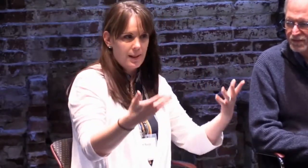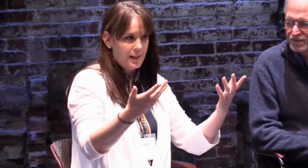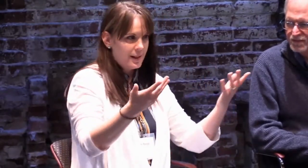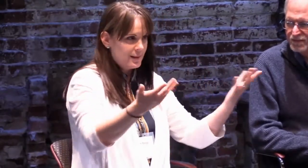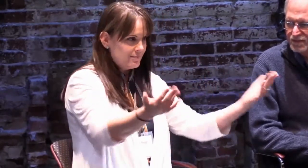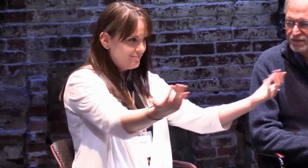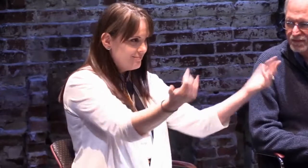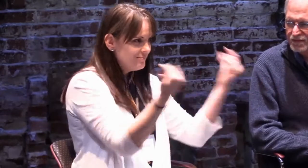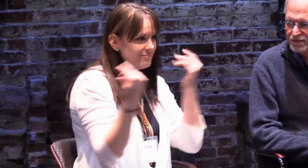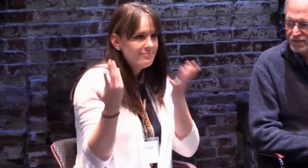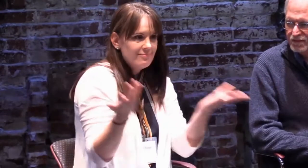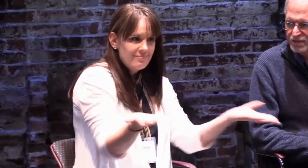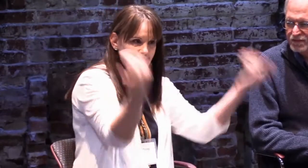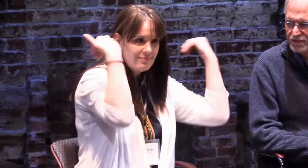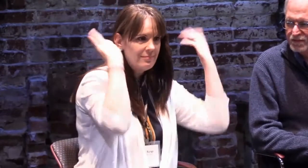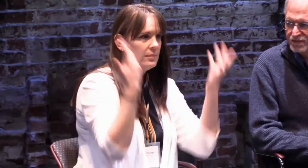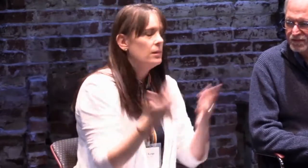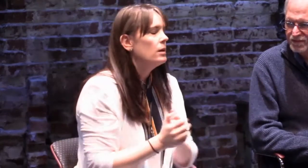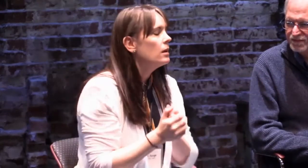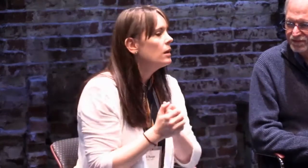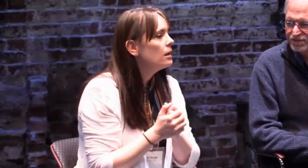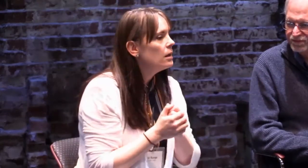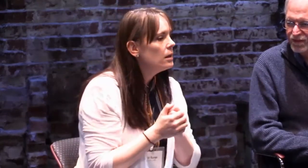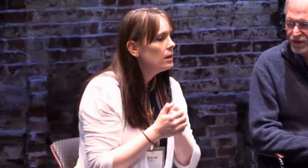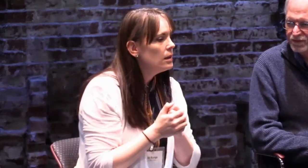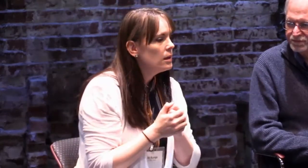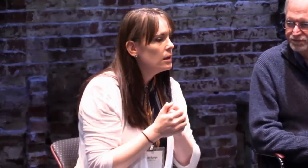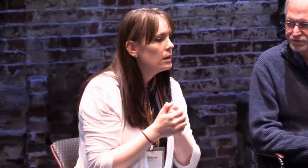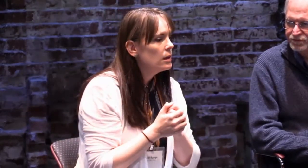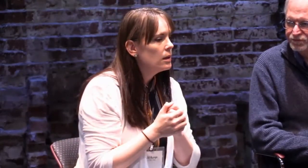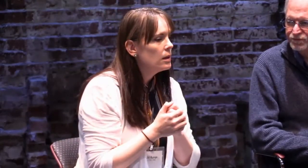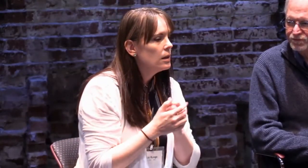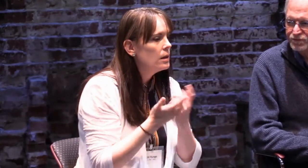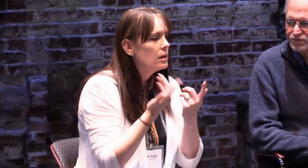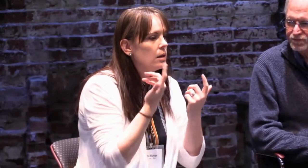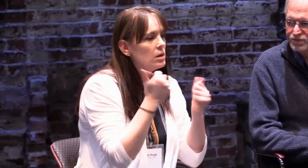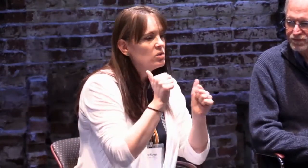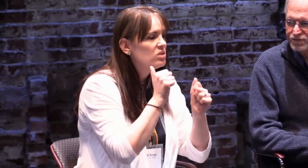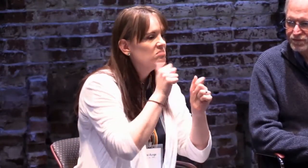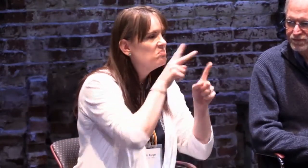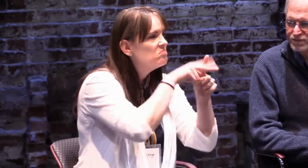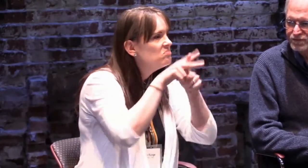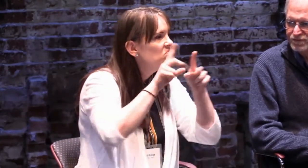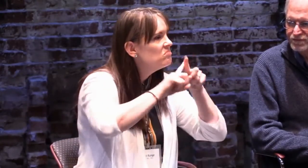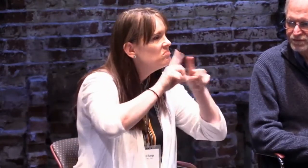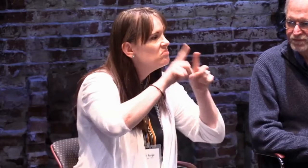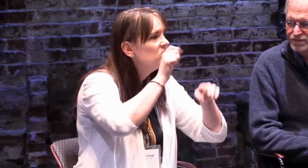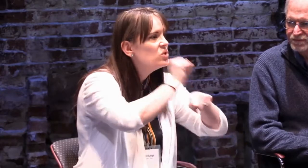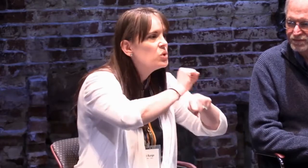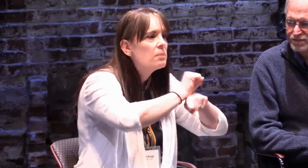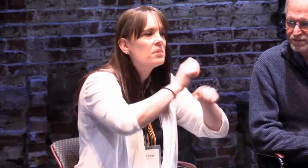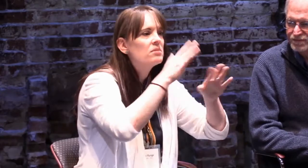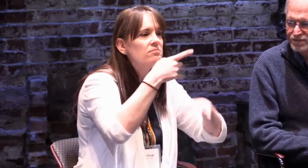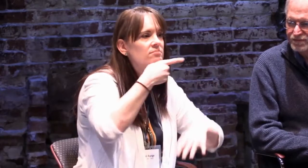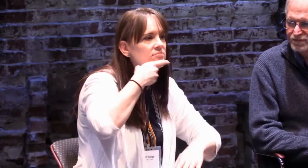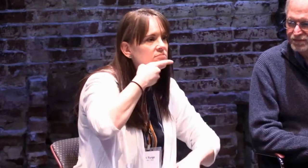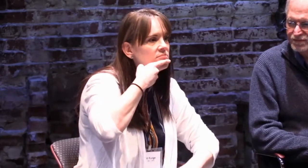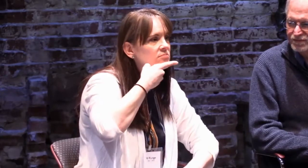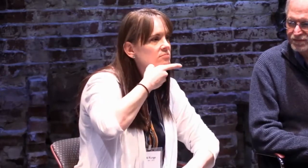Artists collectively giving back to the community. And getting individuals together who often are underrepresented.